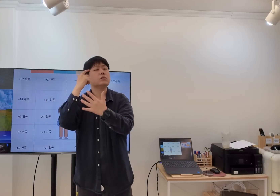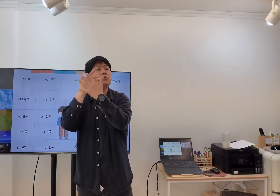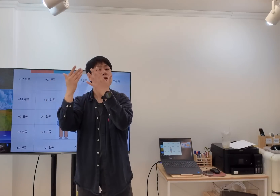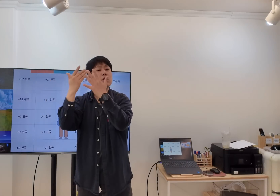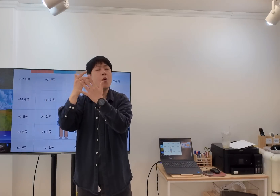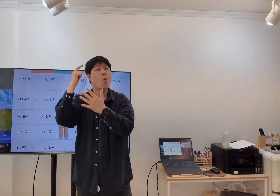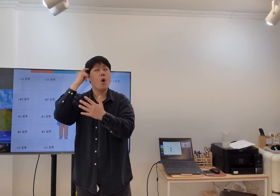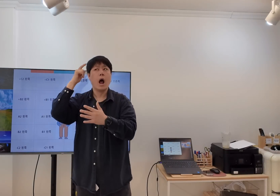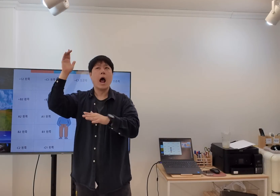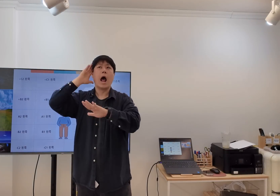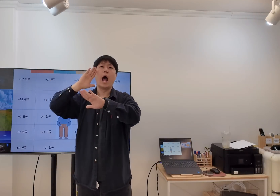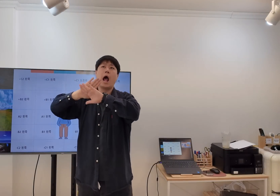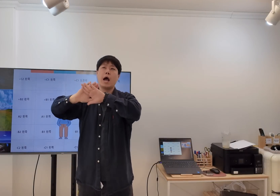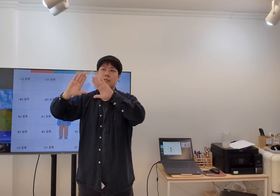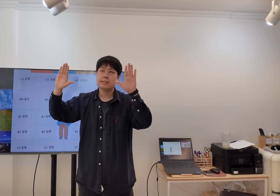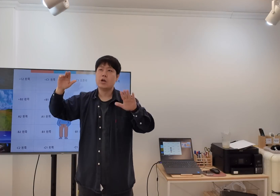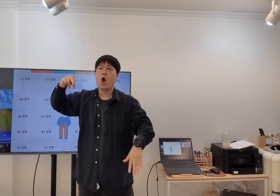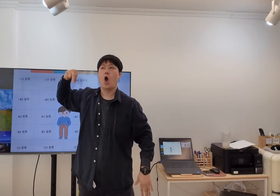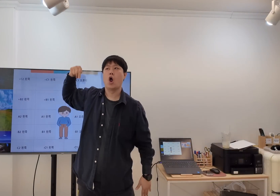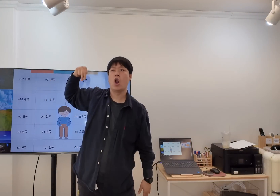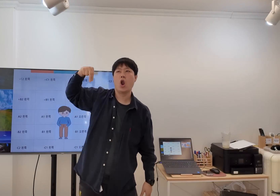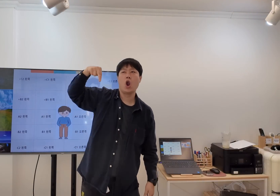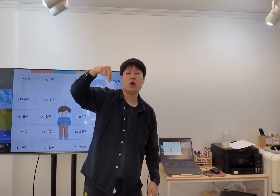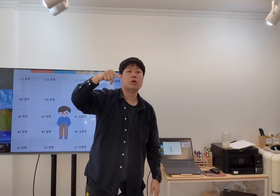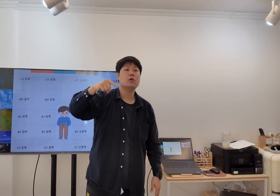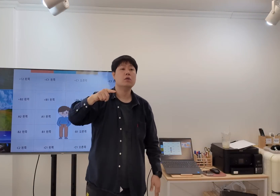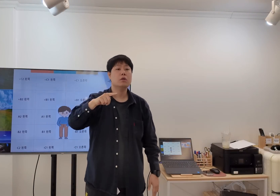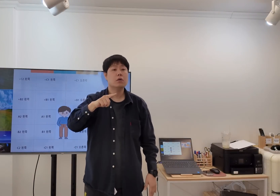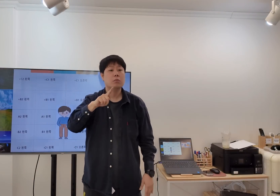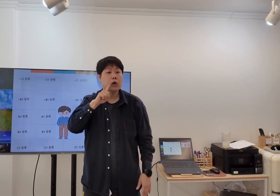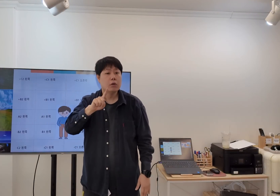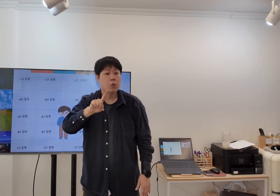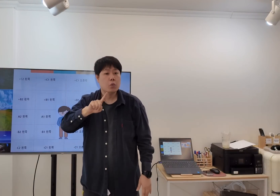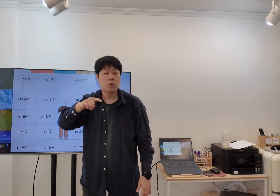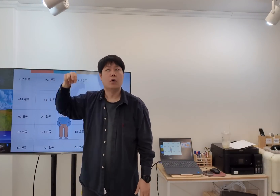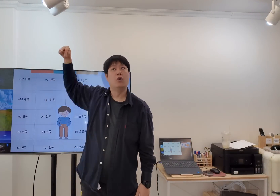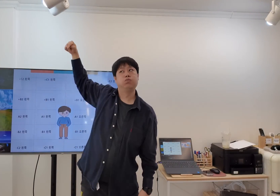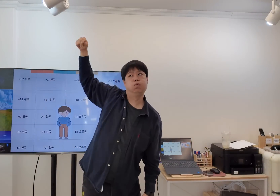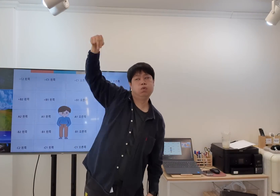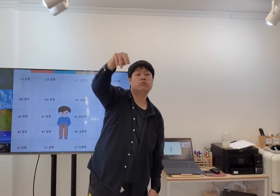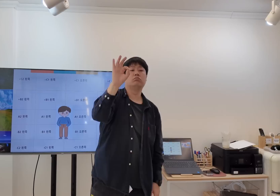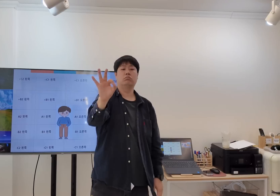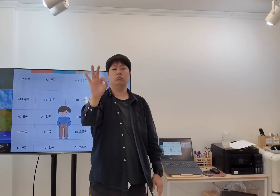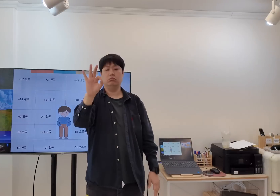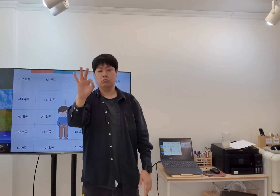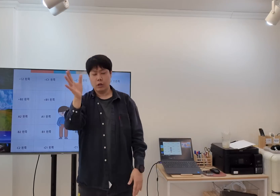In your imagination, you can walk in the sky.